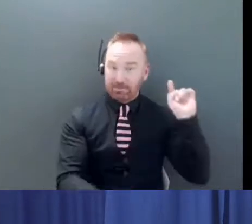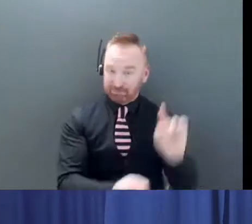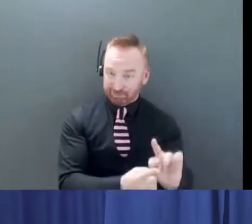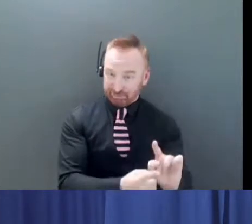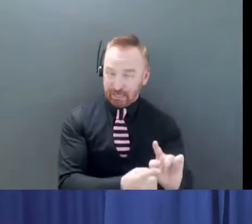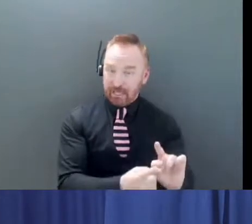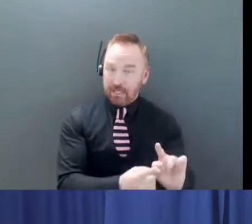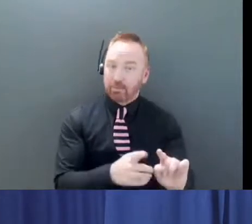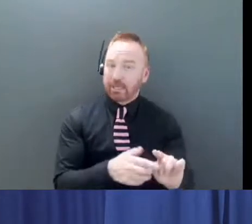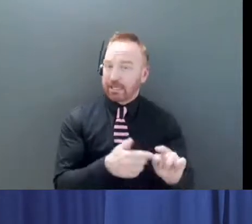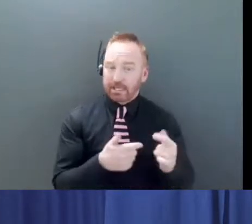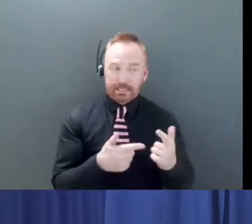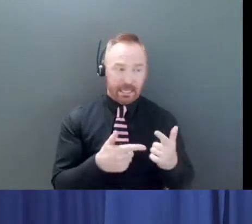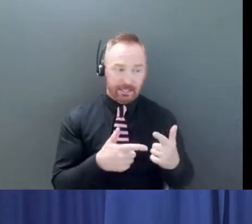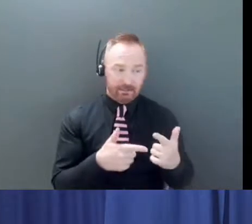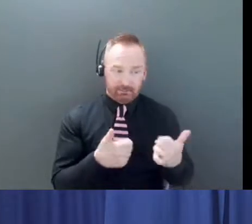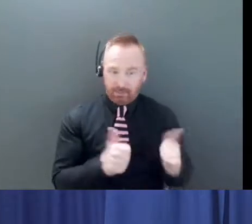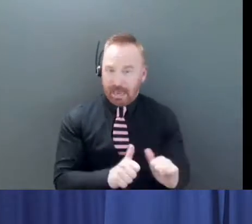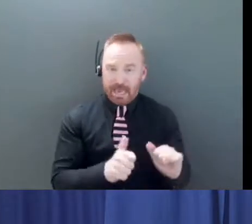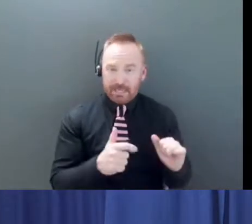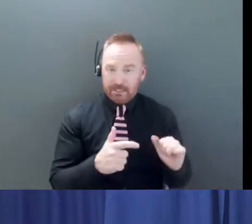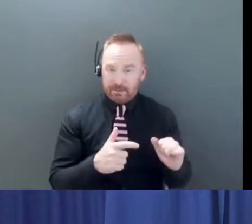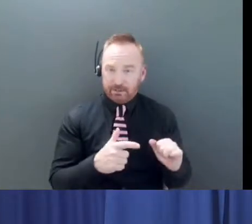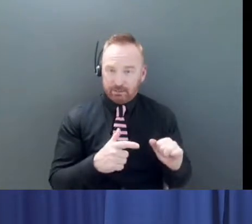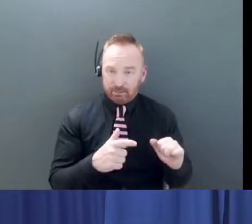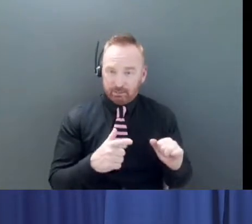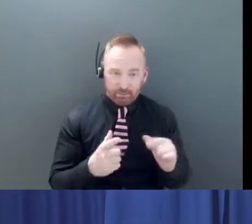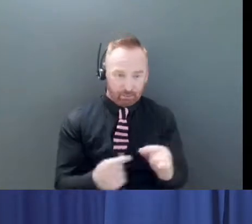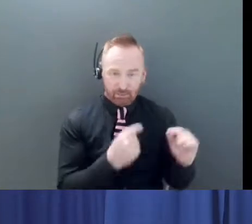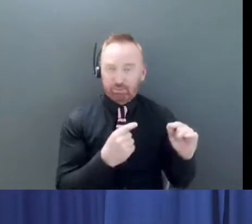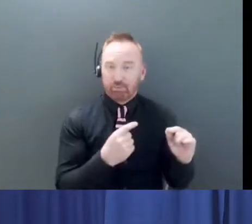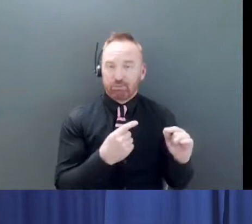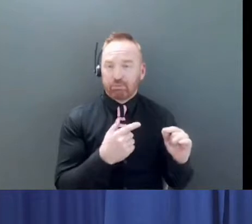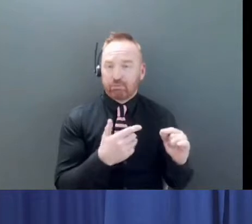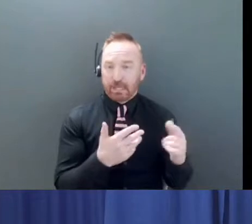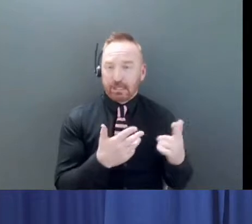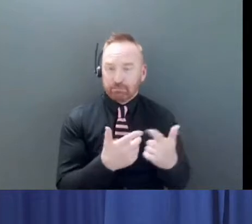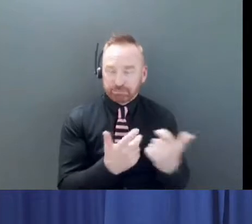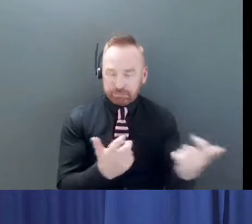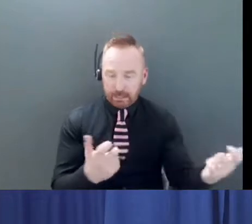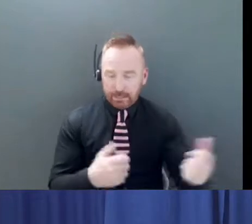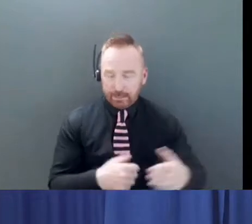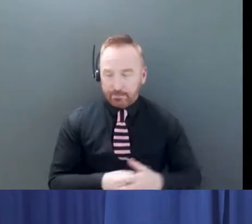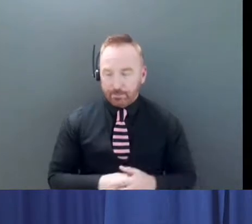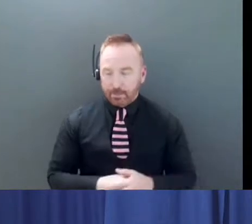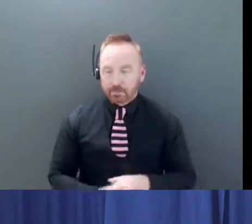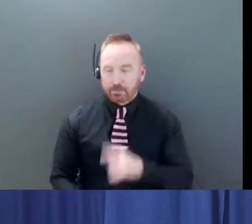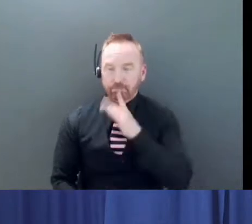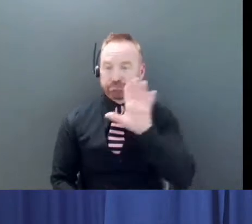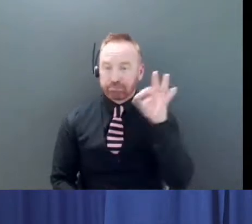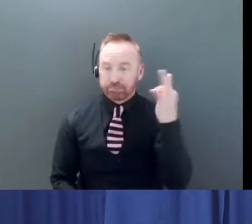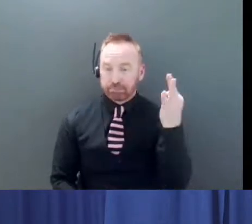includes COVID-19. Thank you.